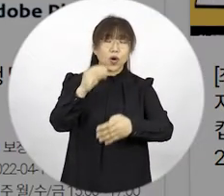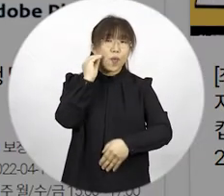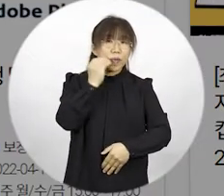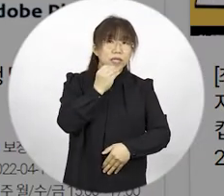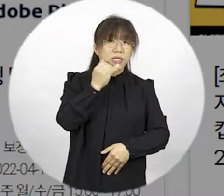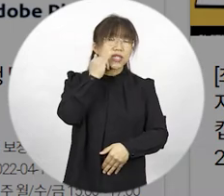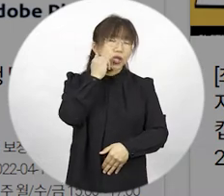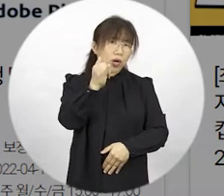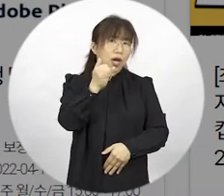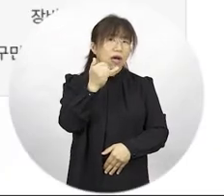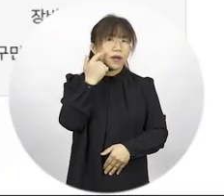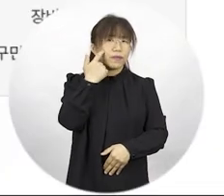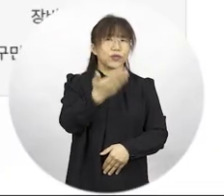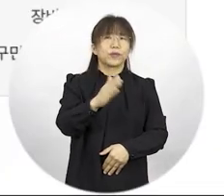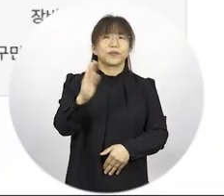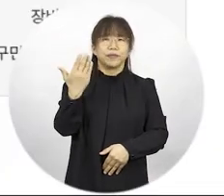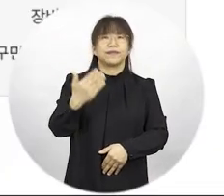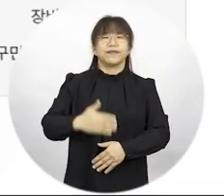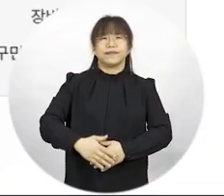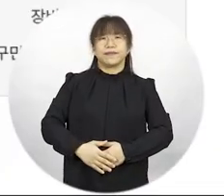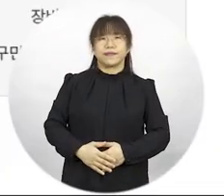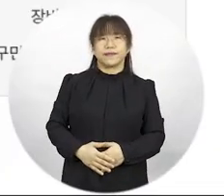or by phone (☎02-2600-6637).